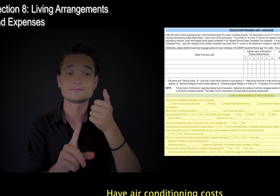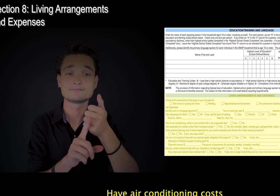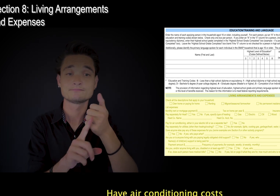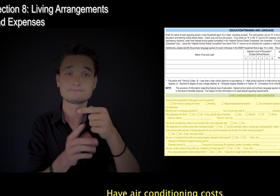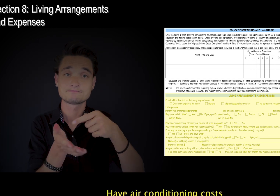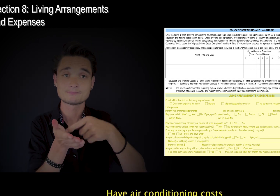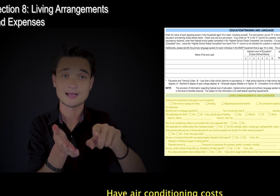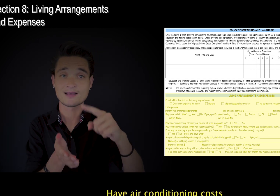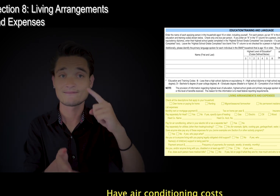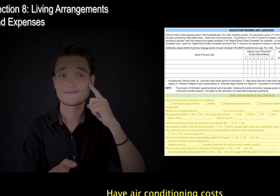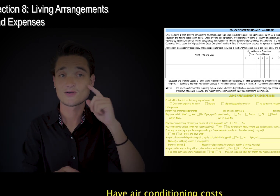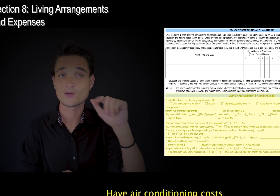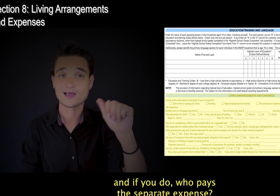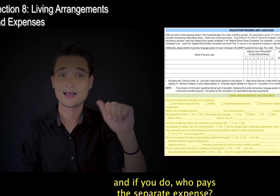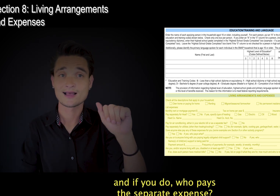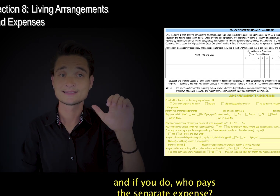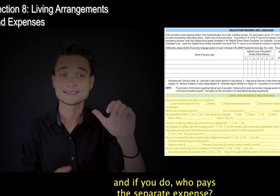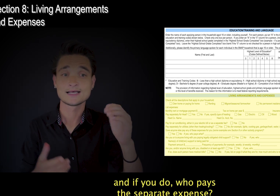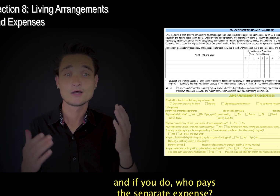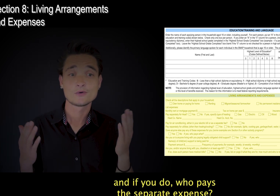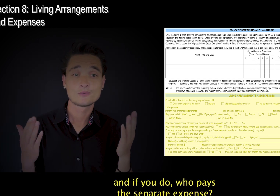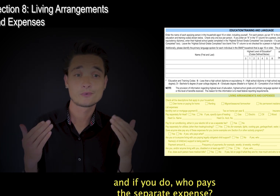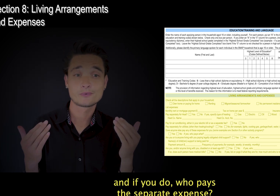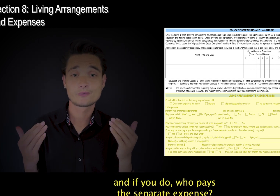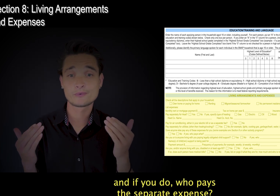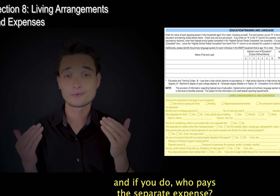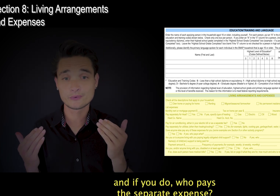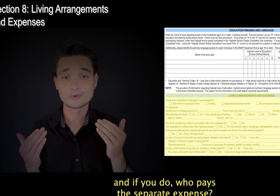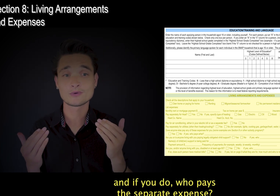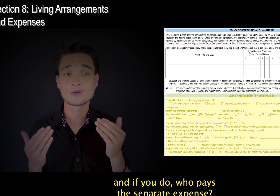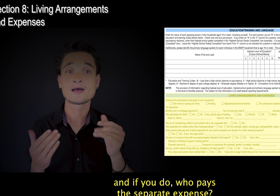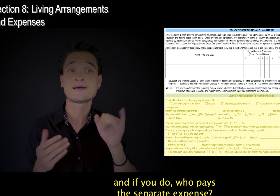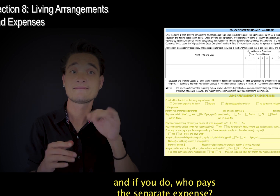Have air conditioning costs and if you do, who pays the separate expense?